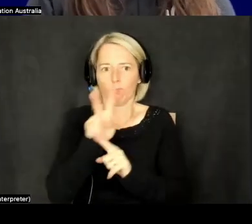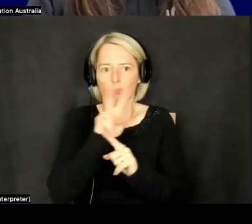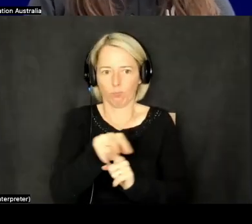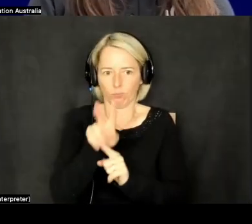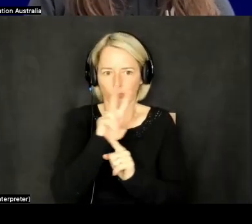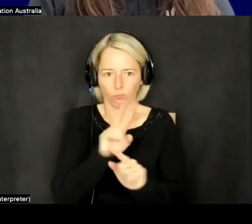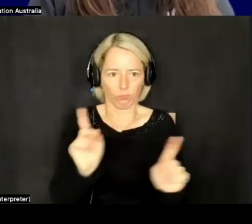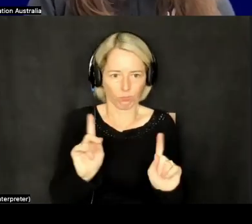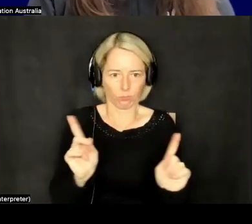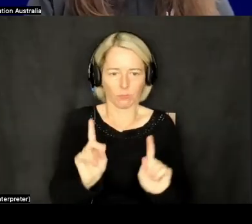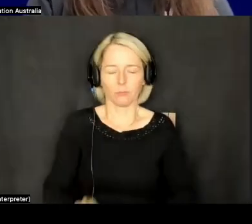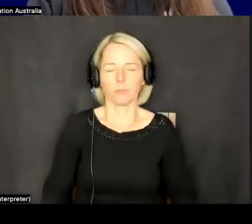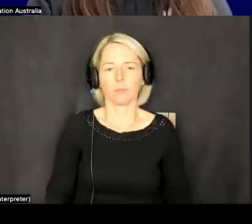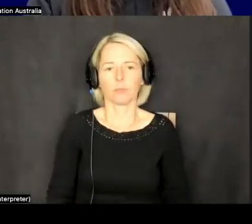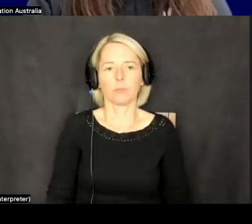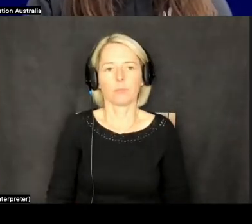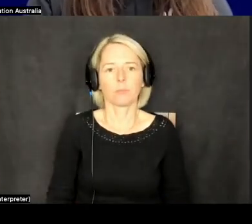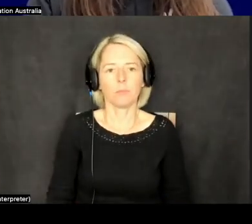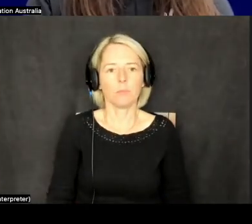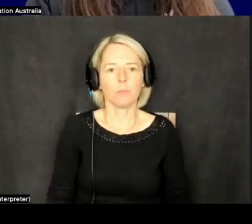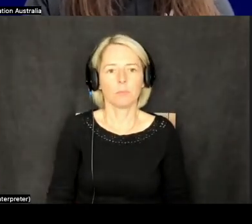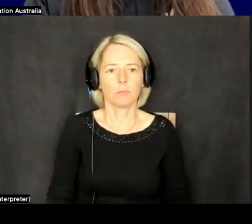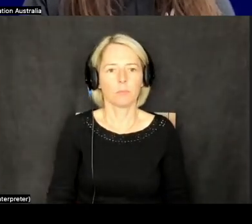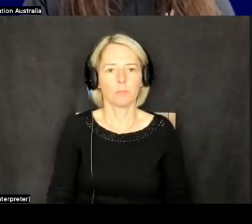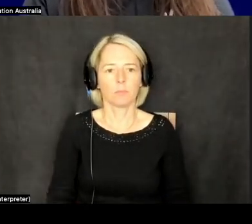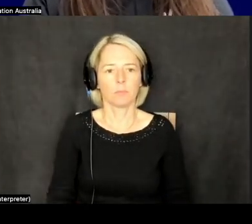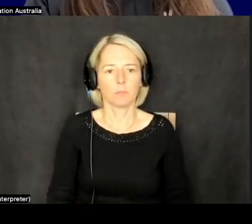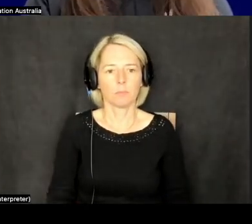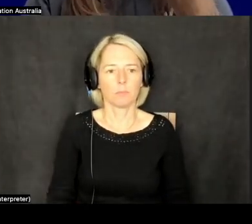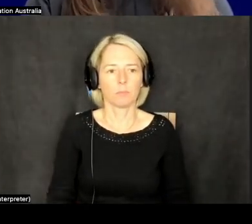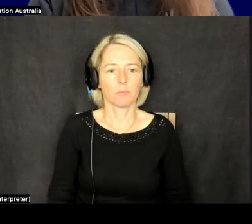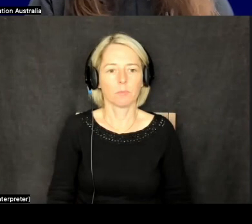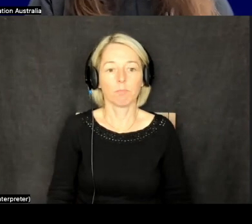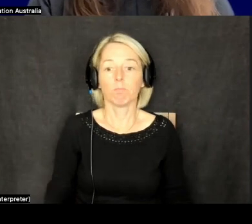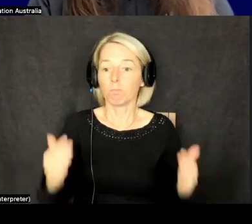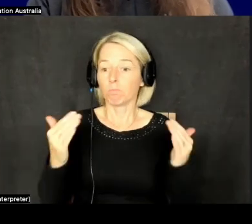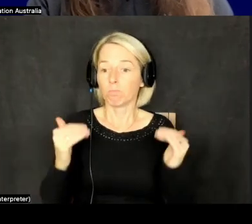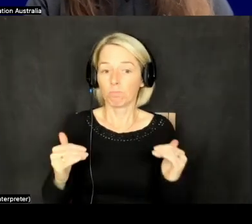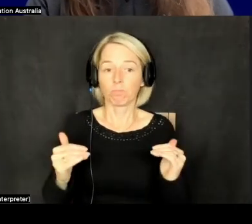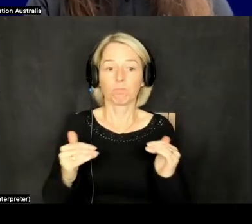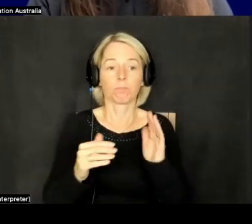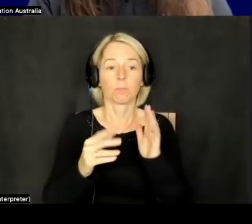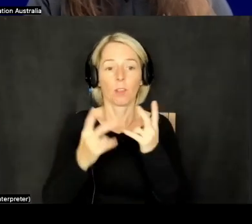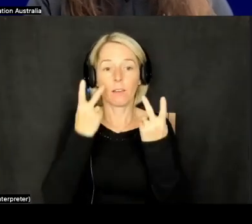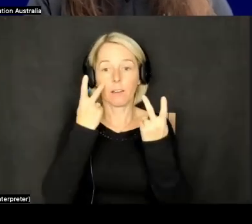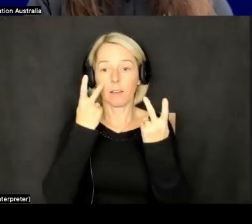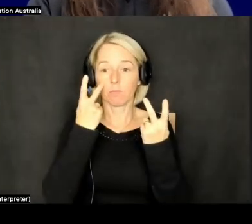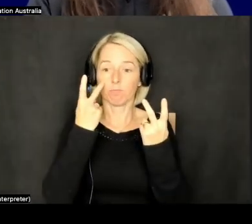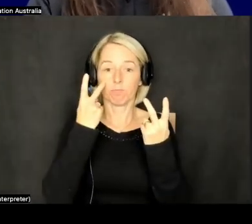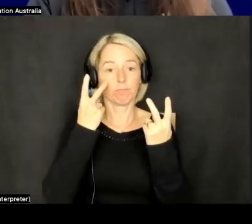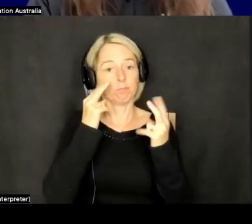I’m going to move to the visual space. As mentioned, the orthoptist provides really